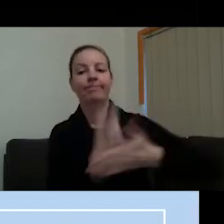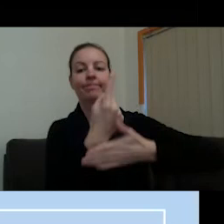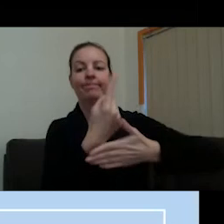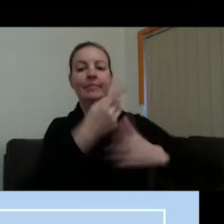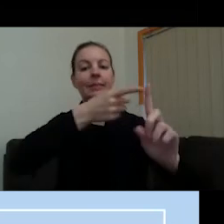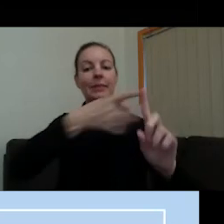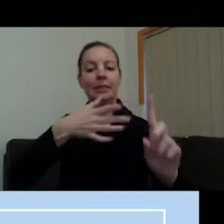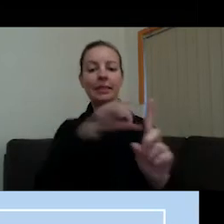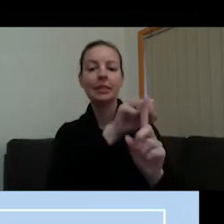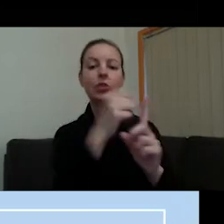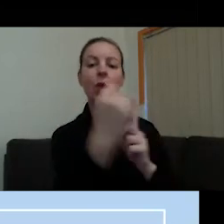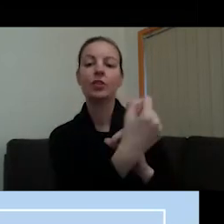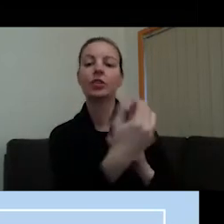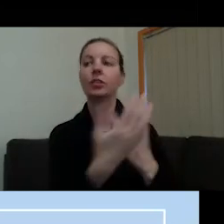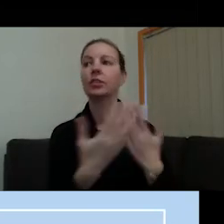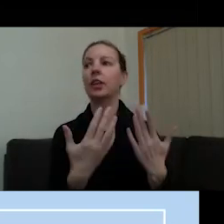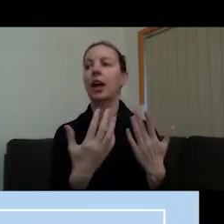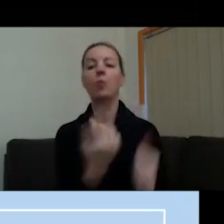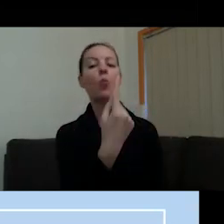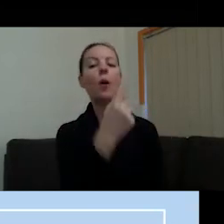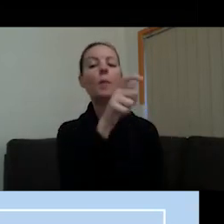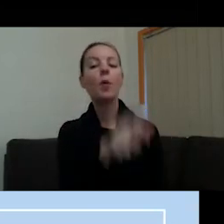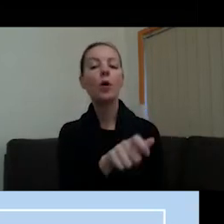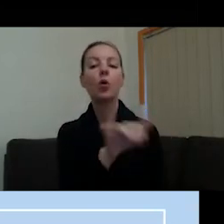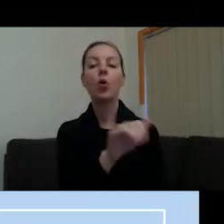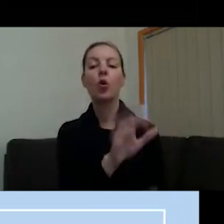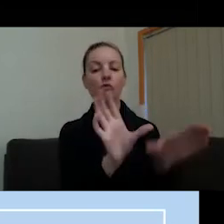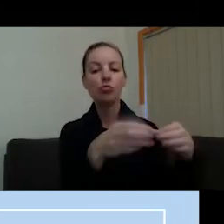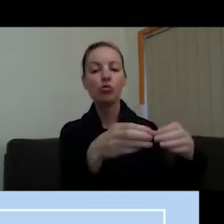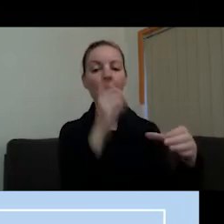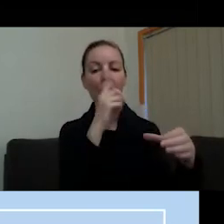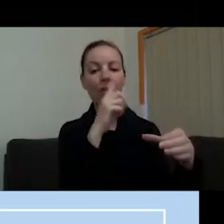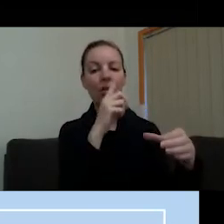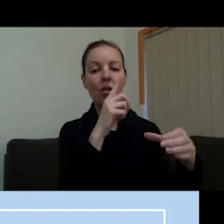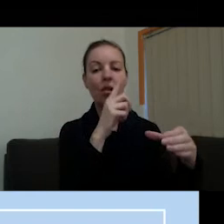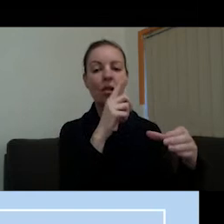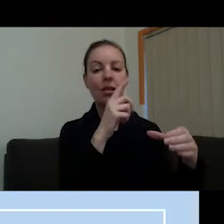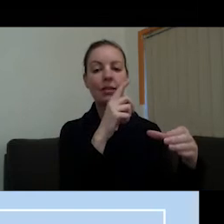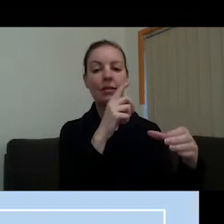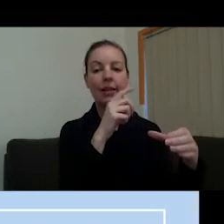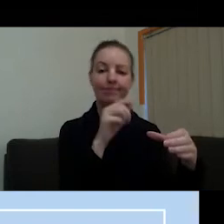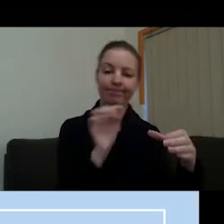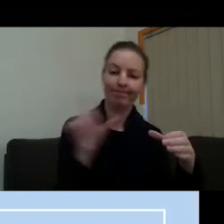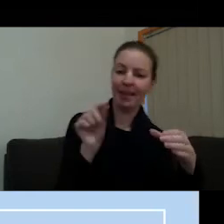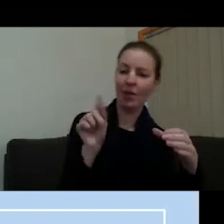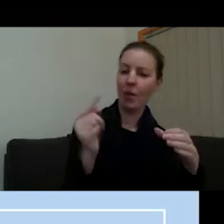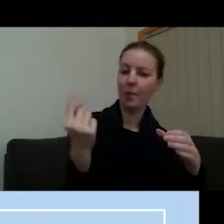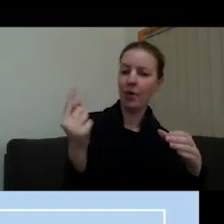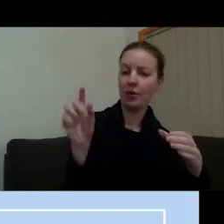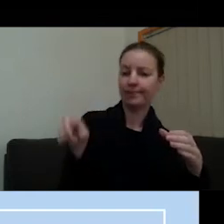somebody - like one person or a group of people might be like excluding somebody else or might be causing some sort of harm to